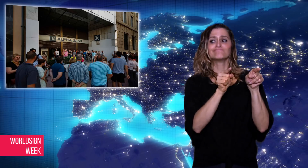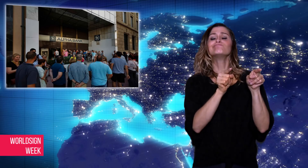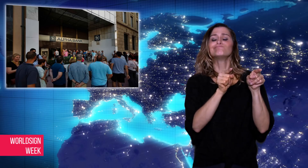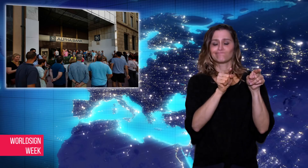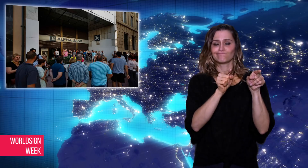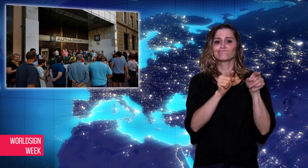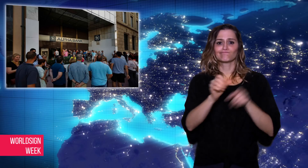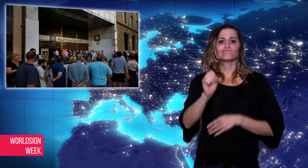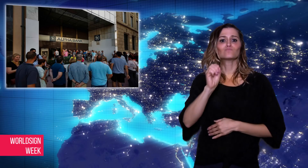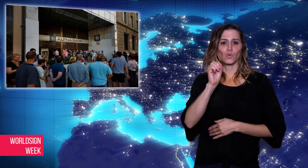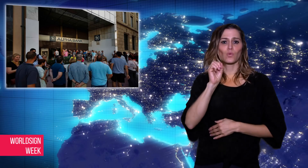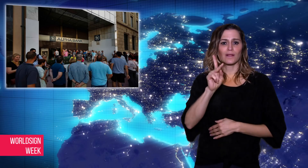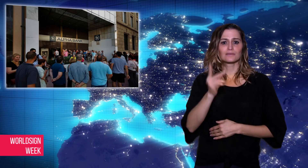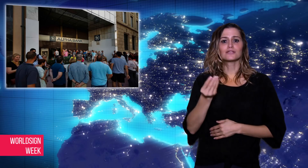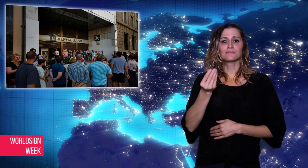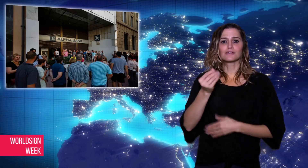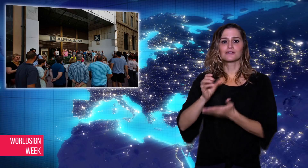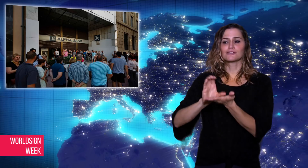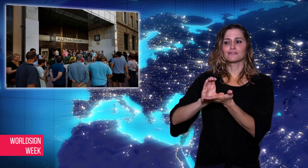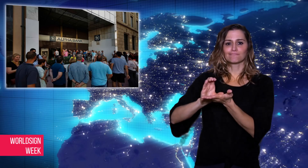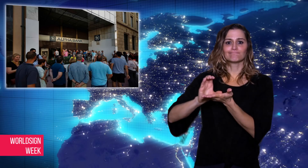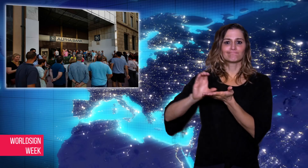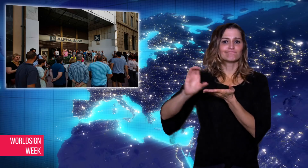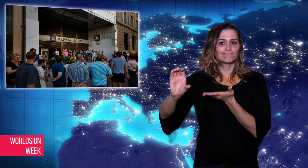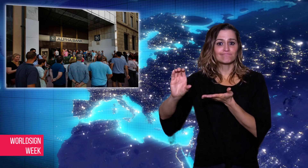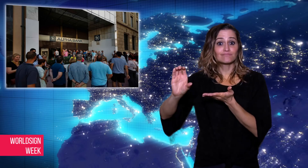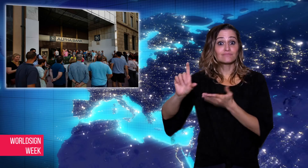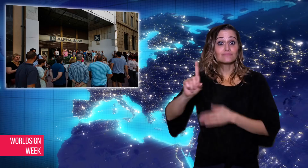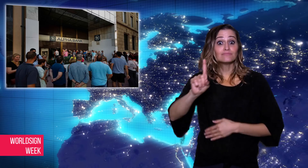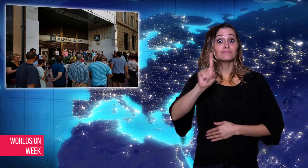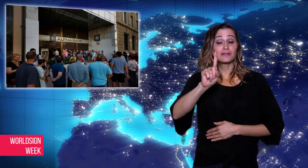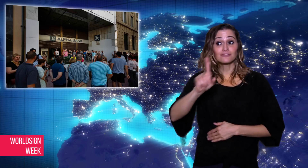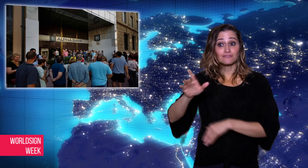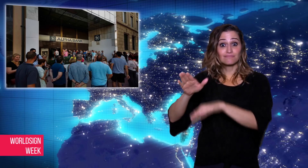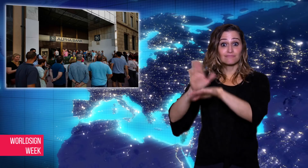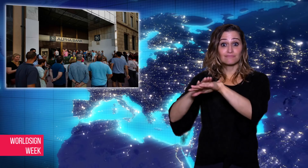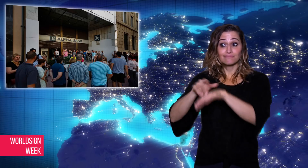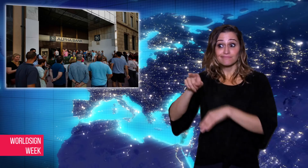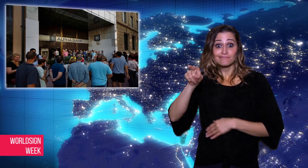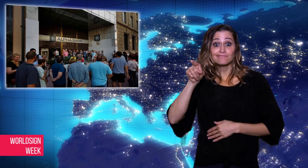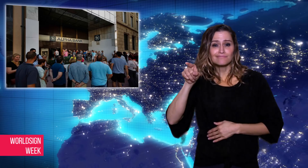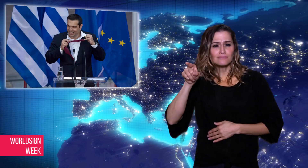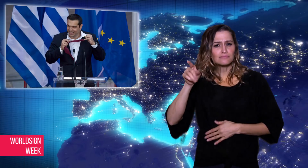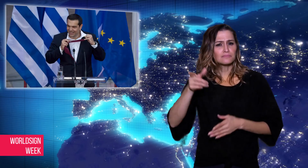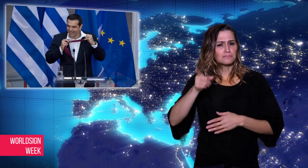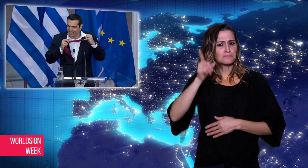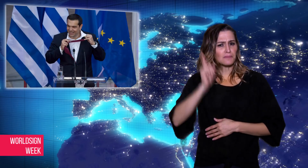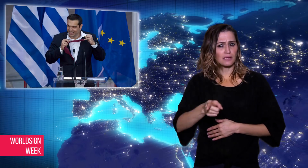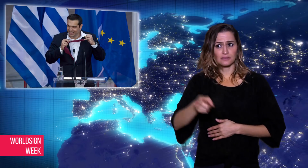Monetary Fund provided loans in